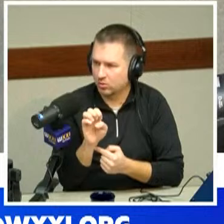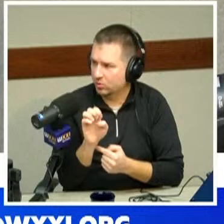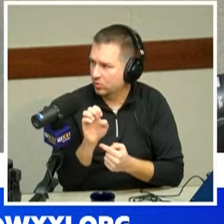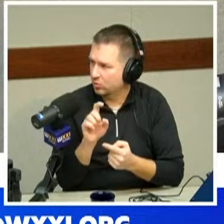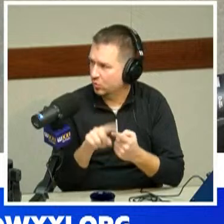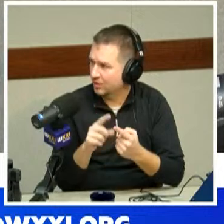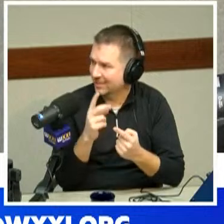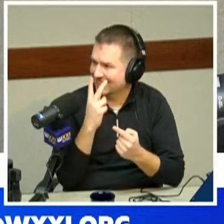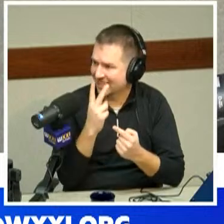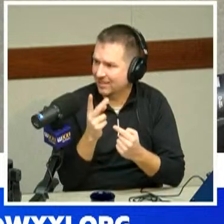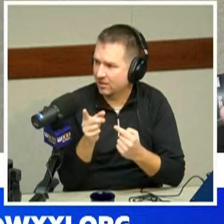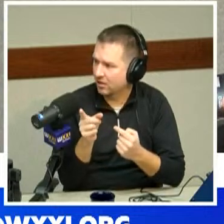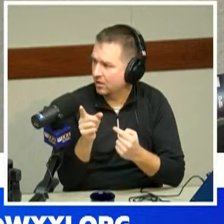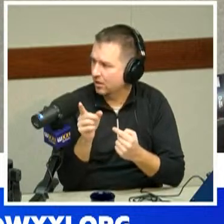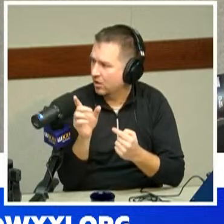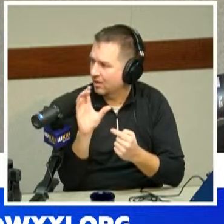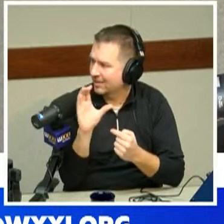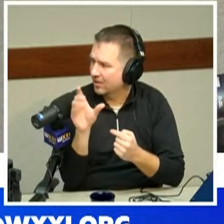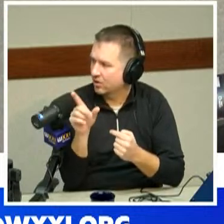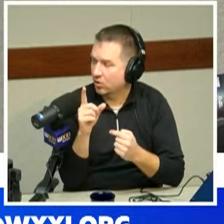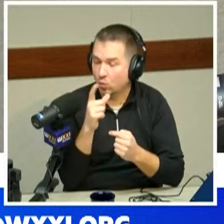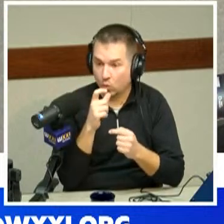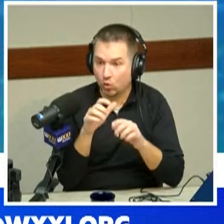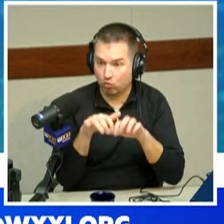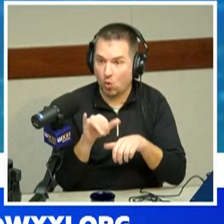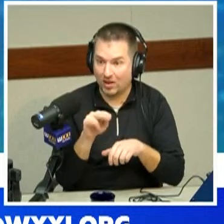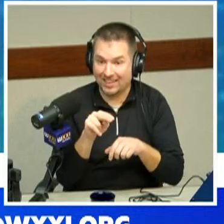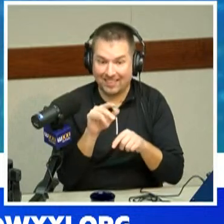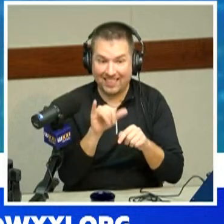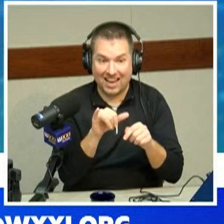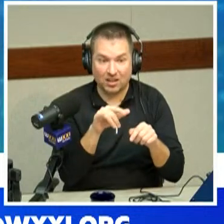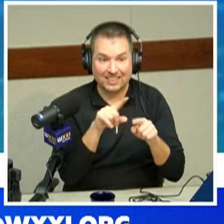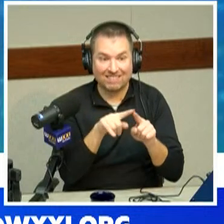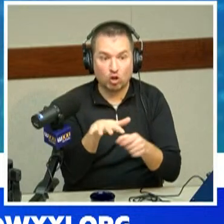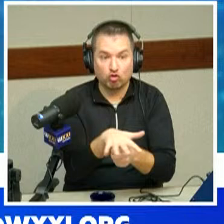who wrote into us via email about the regional differences which we we had talked about just